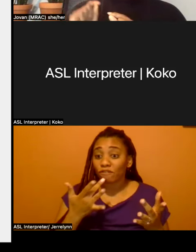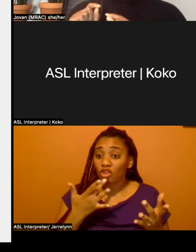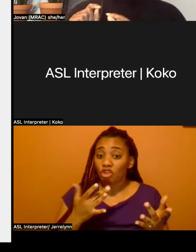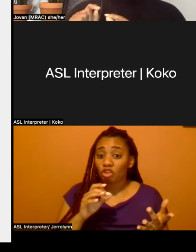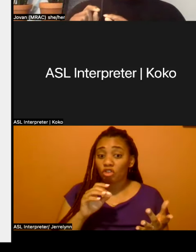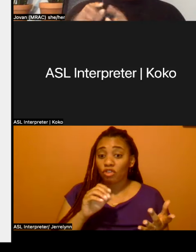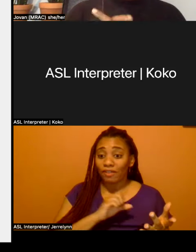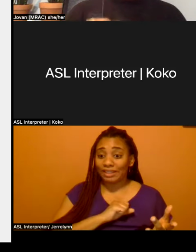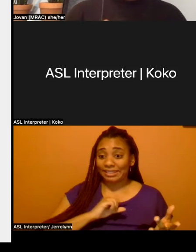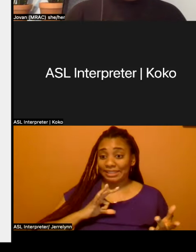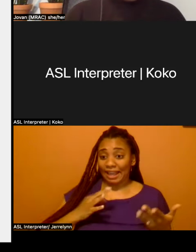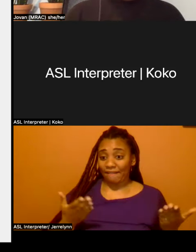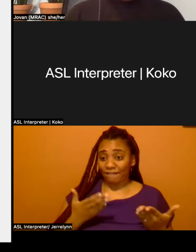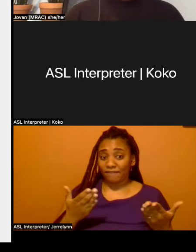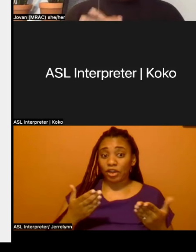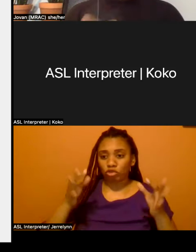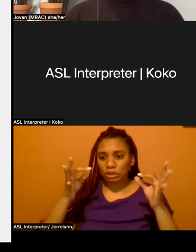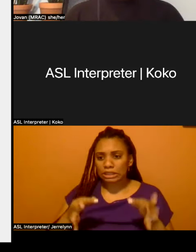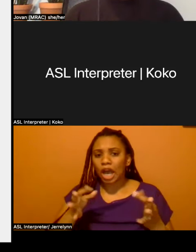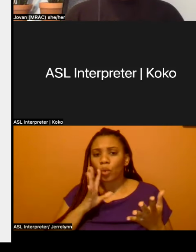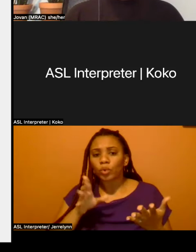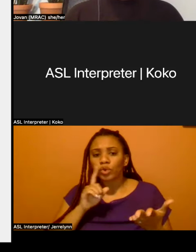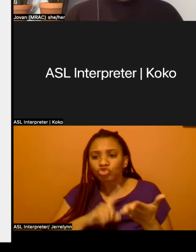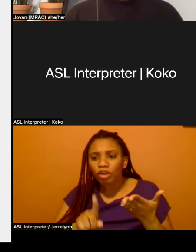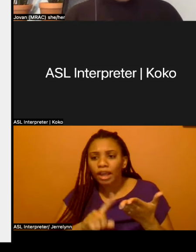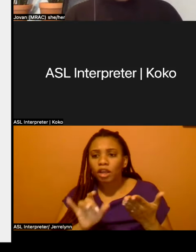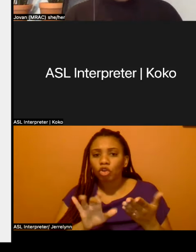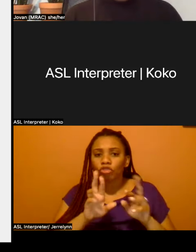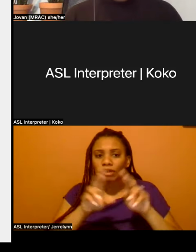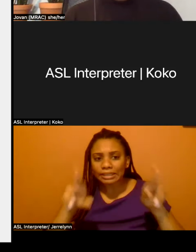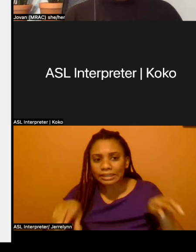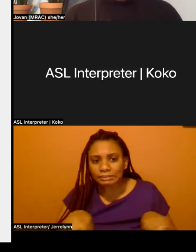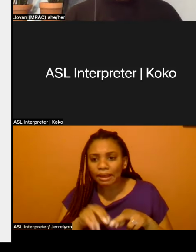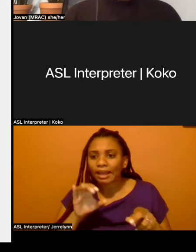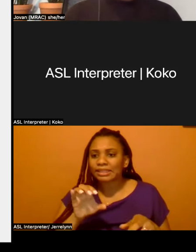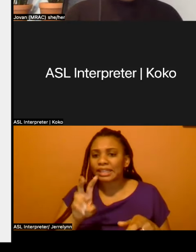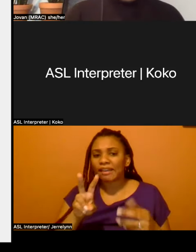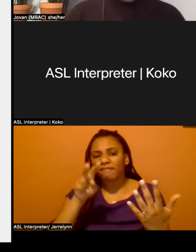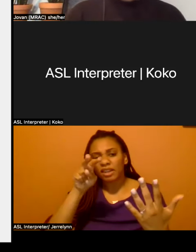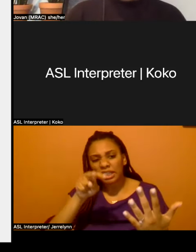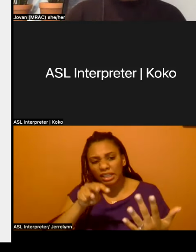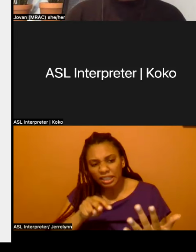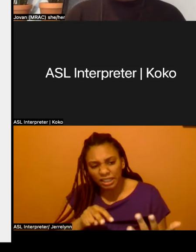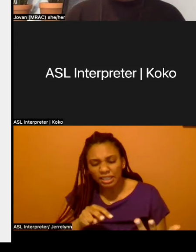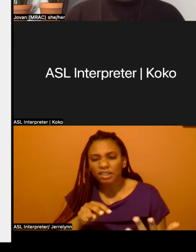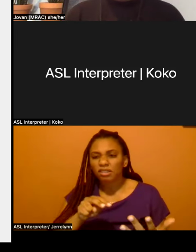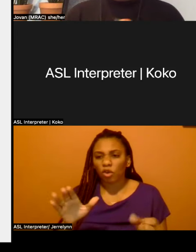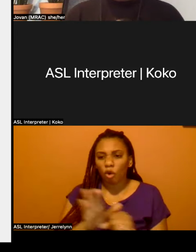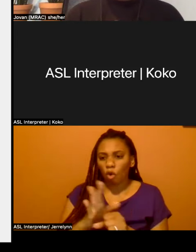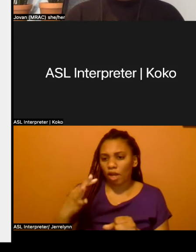you have written in your resume CV, and what you said in your application as a whole to make that determination, okay?